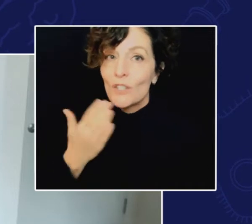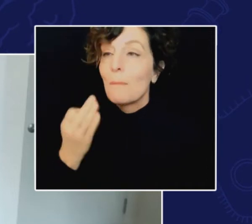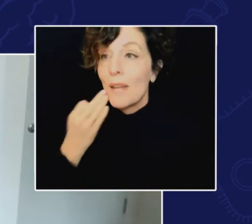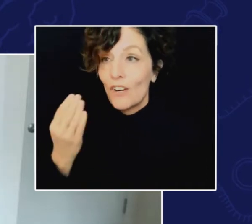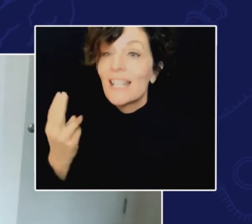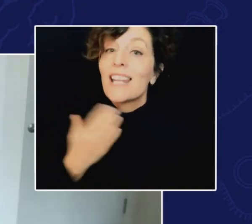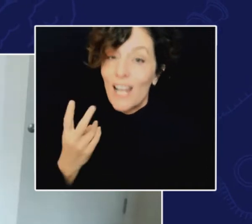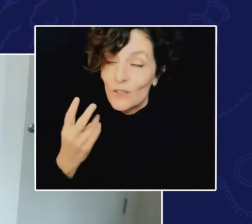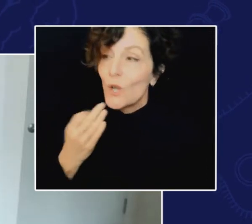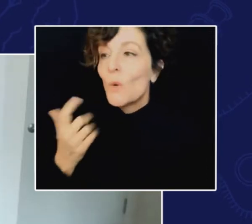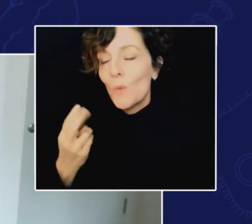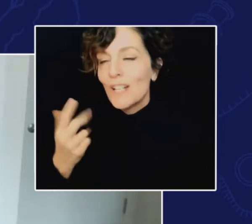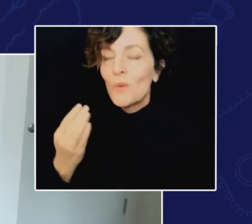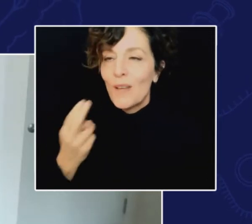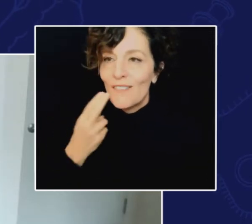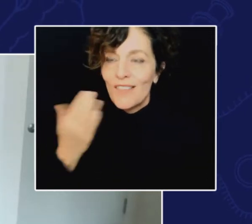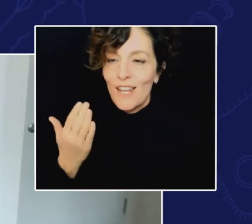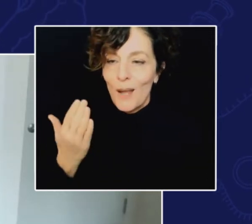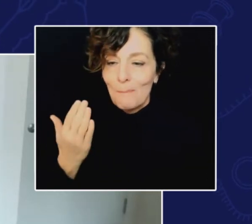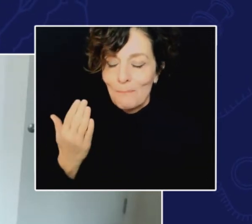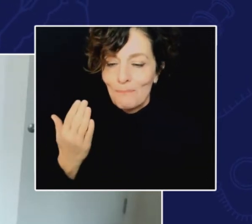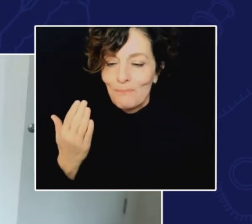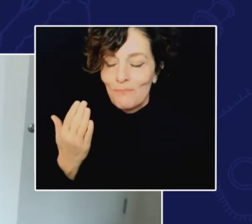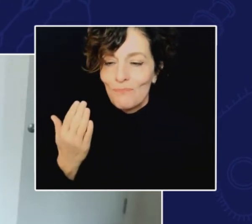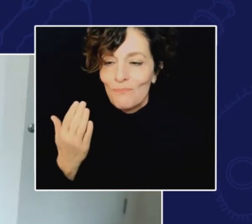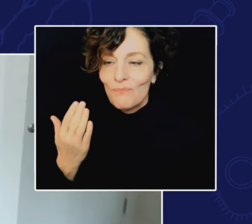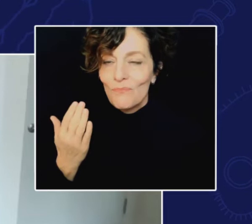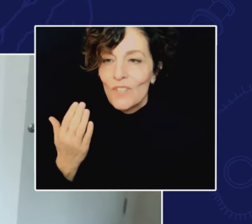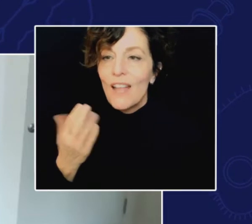who--was--one of the...